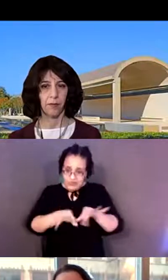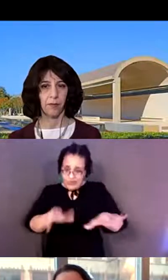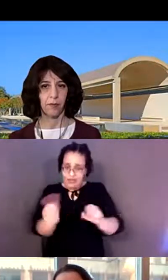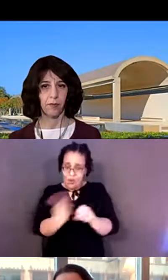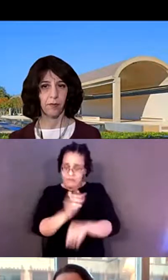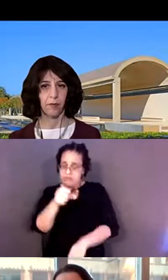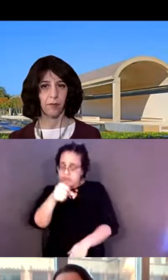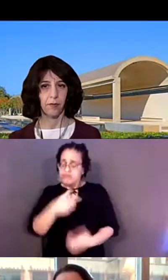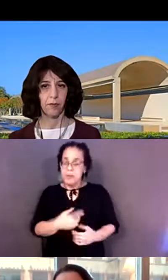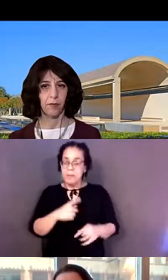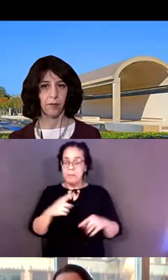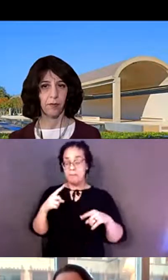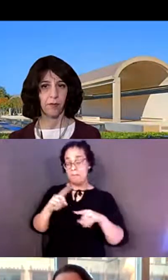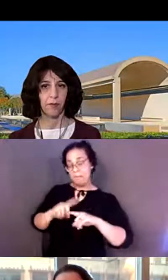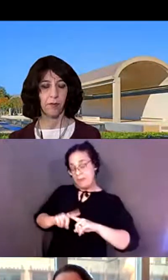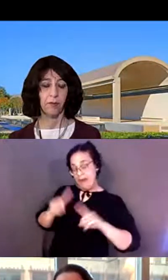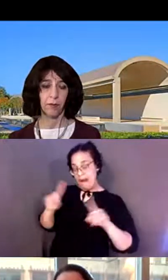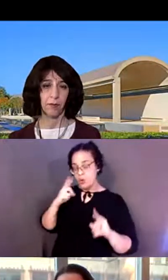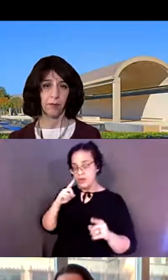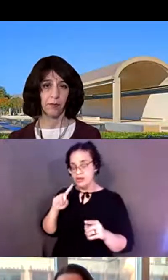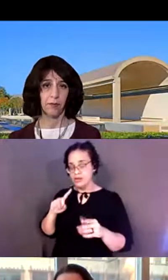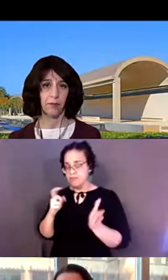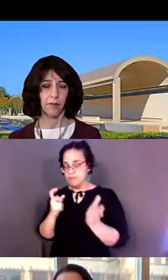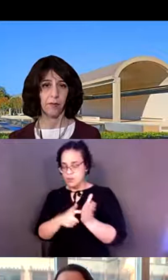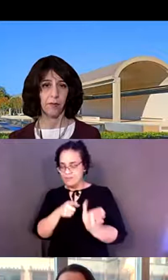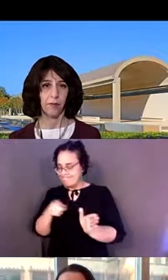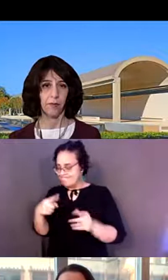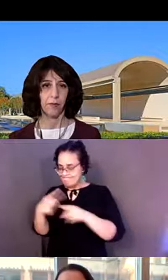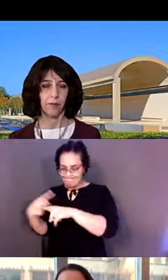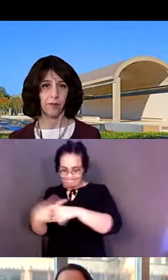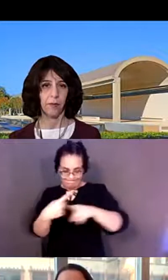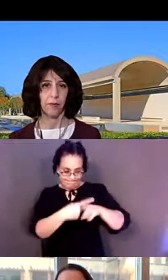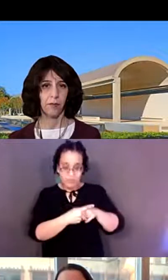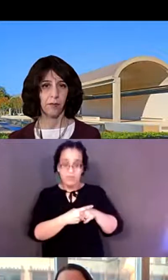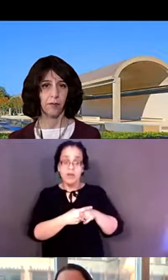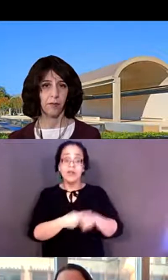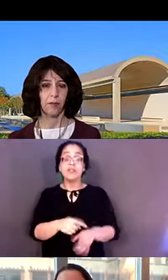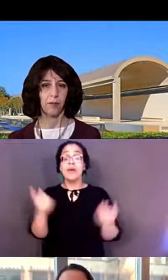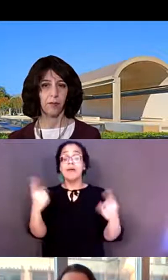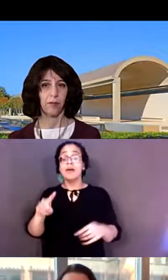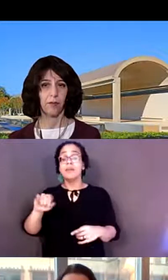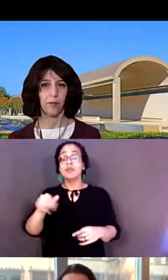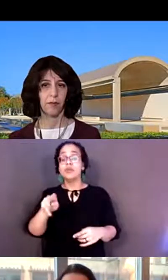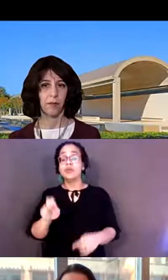But we started seeing again those unintended consequences. So in June of